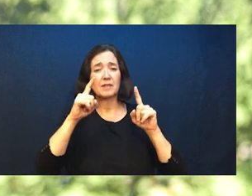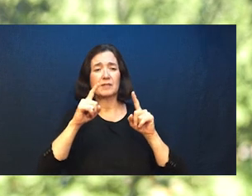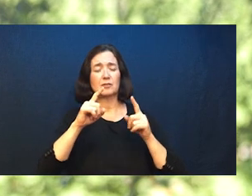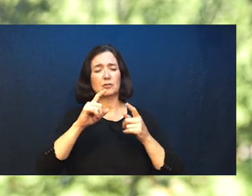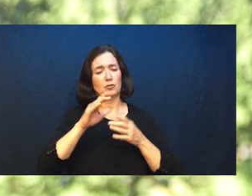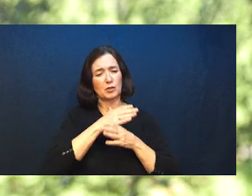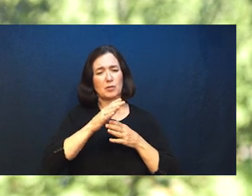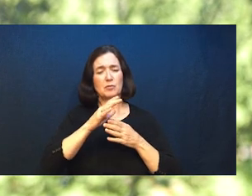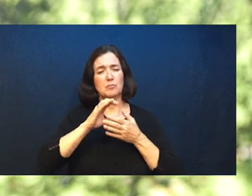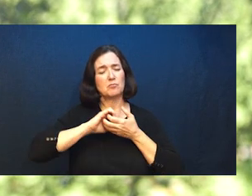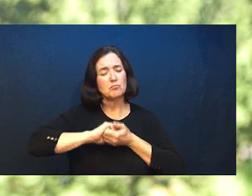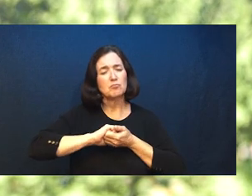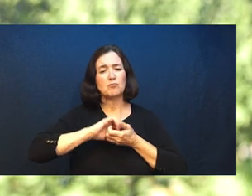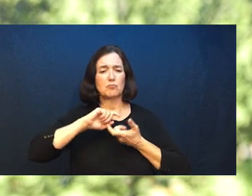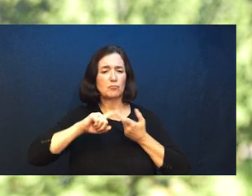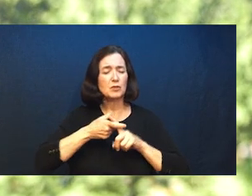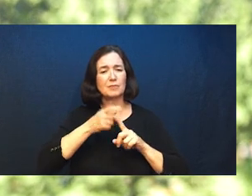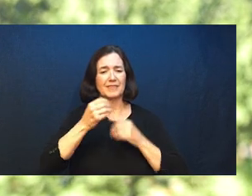of friendship and kinship and to celebrate the destination ahead.